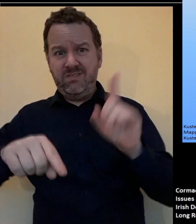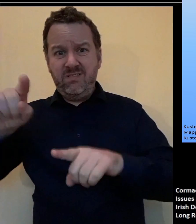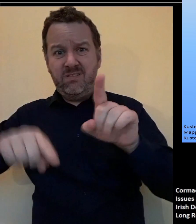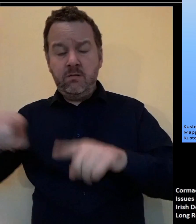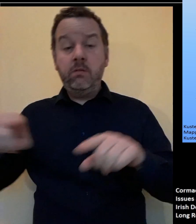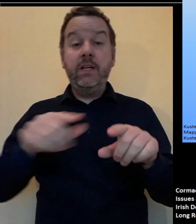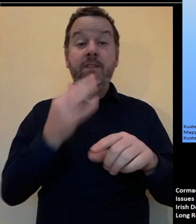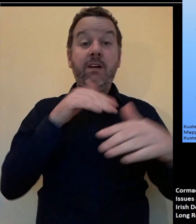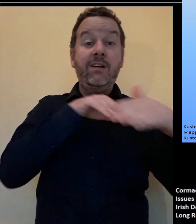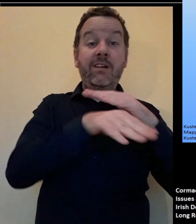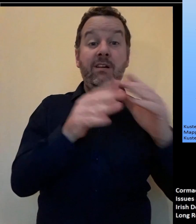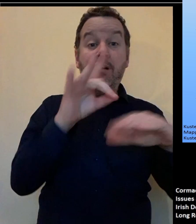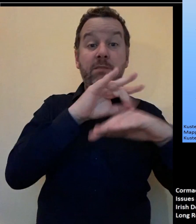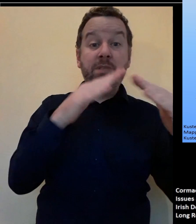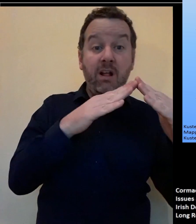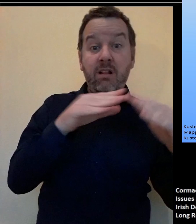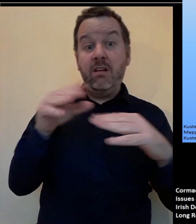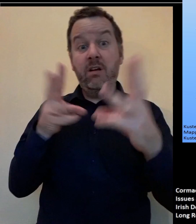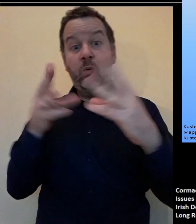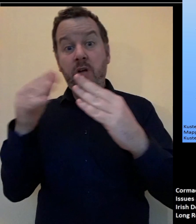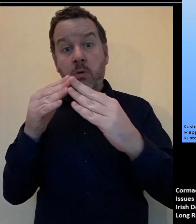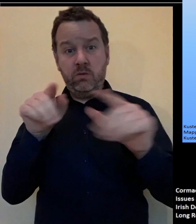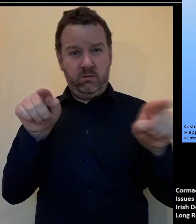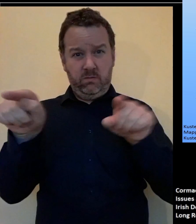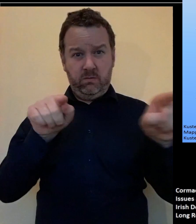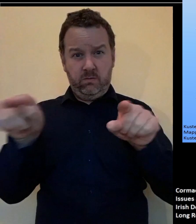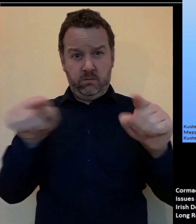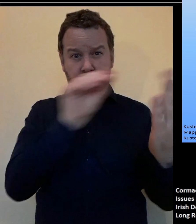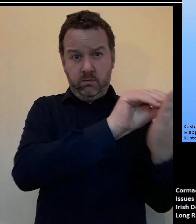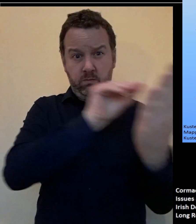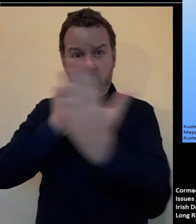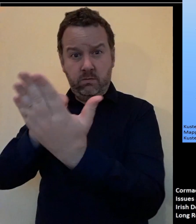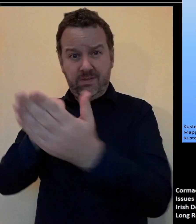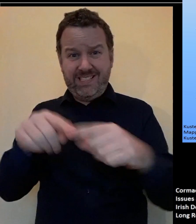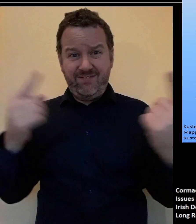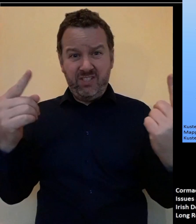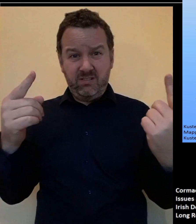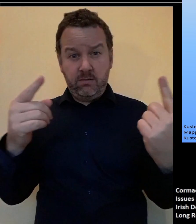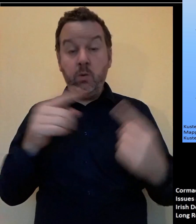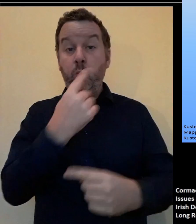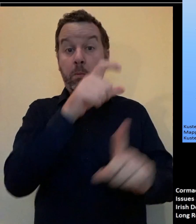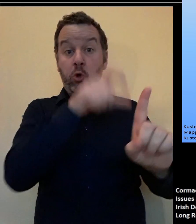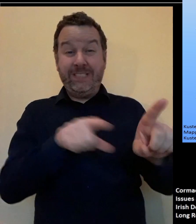covering all the labels we have discussed and others.